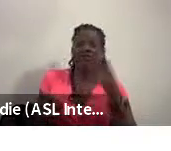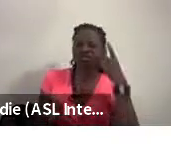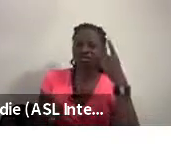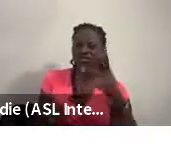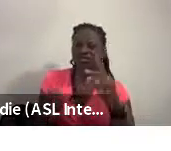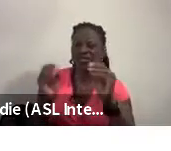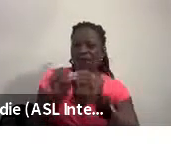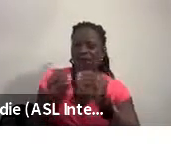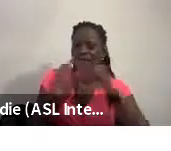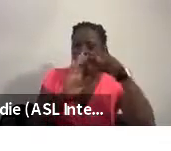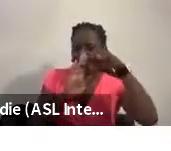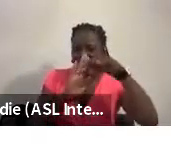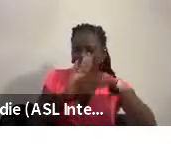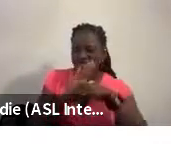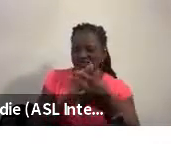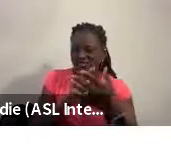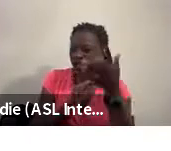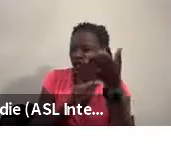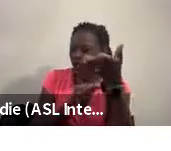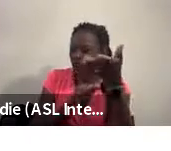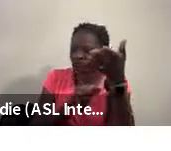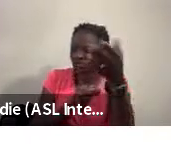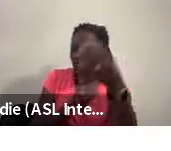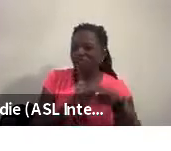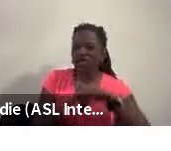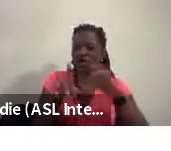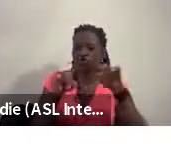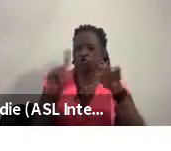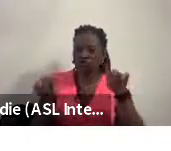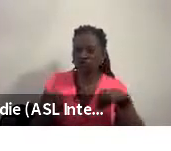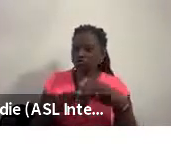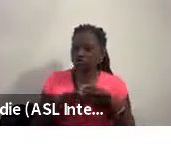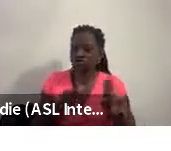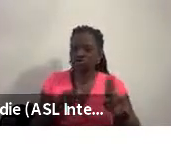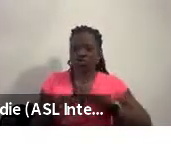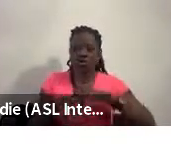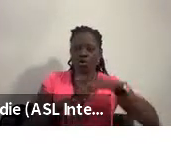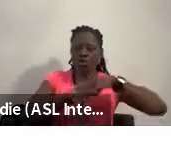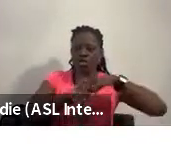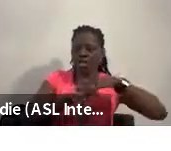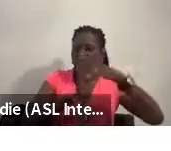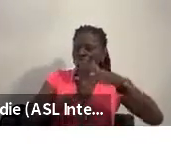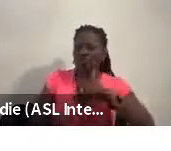I won't go into it too much because I know we're short on time. But on the left hand side of this chart,